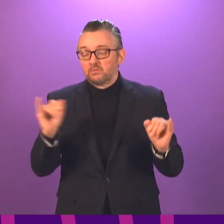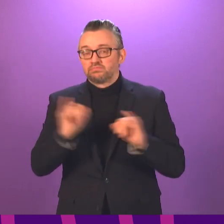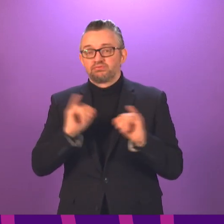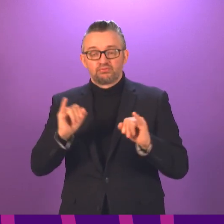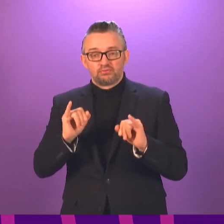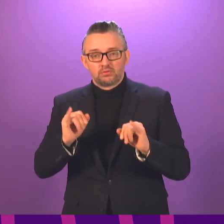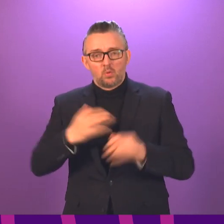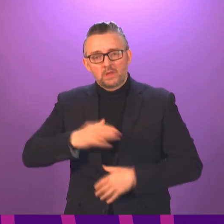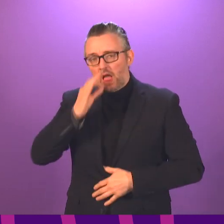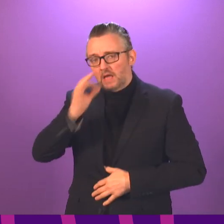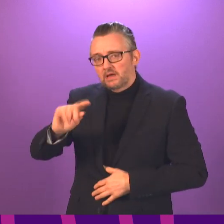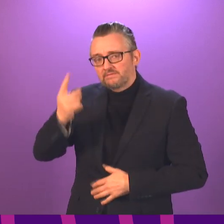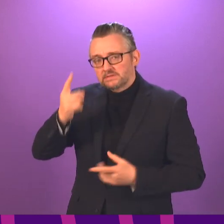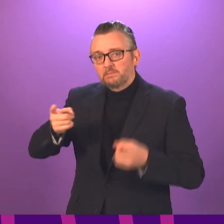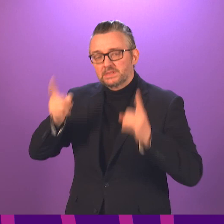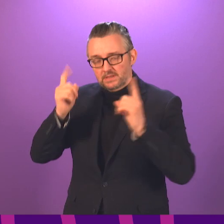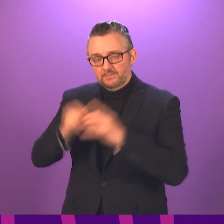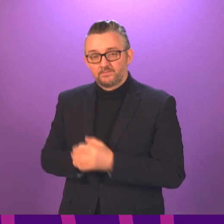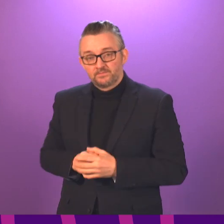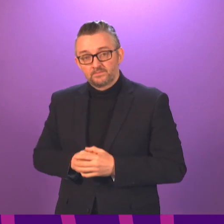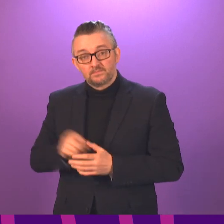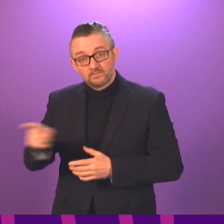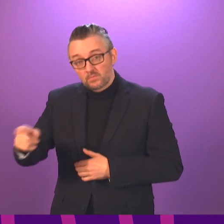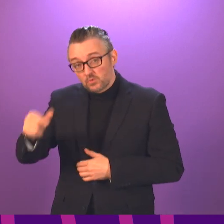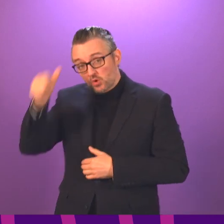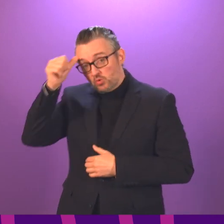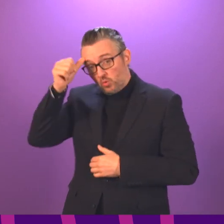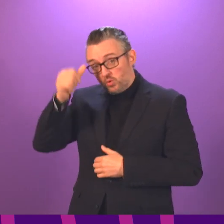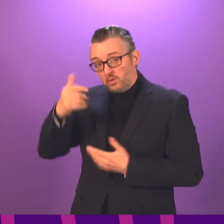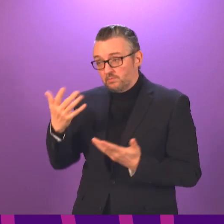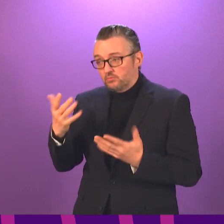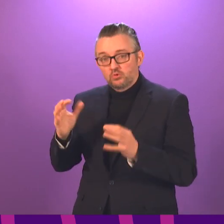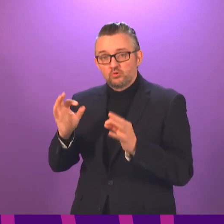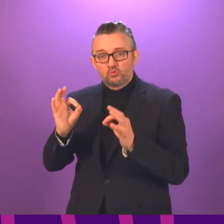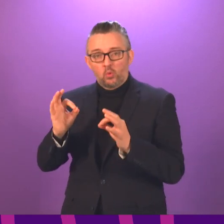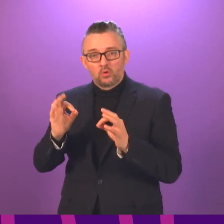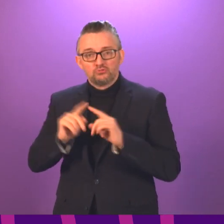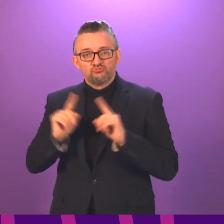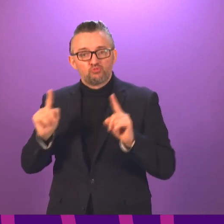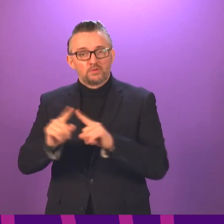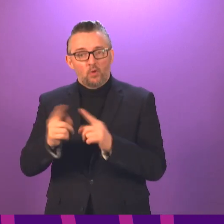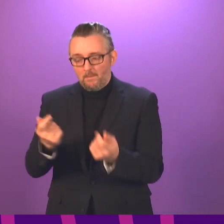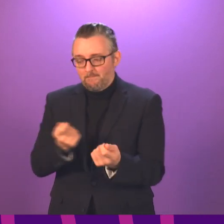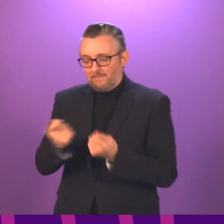Is the First Minister aware that there appears to be no rooms for managed quarantine in Edinburgh,